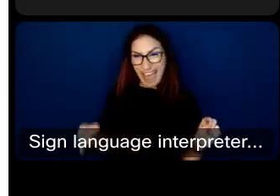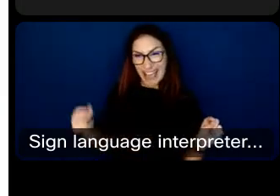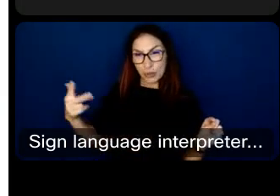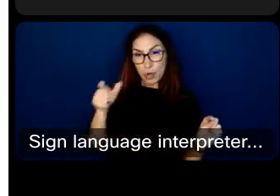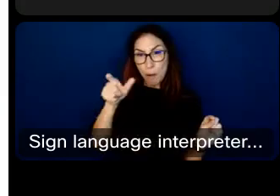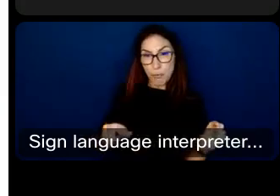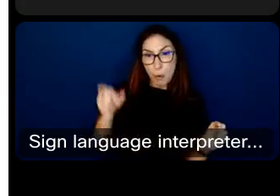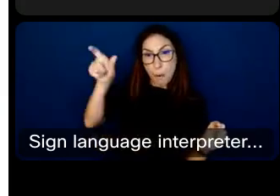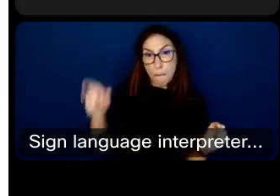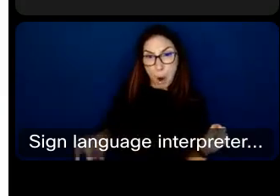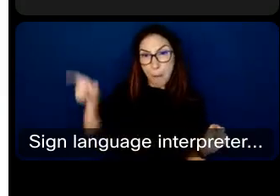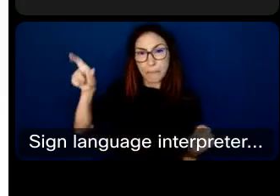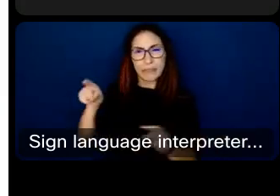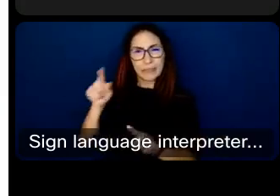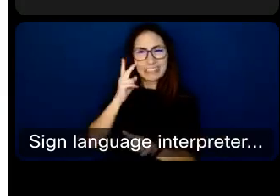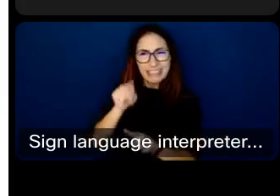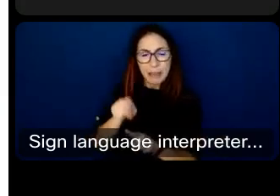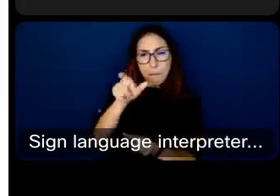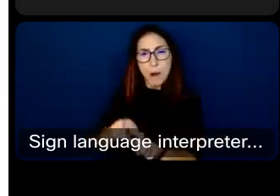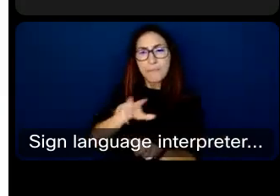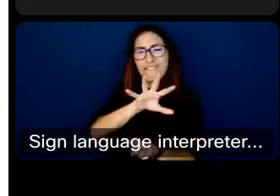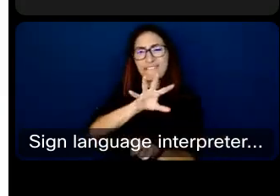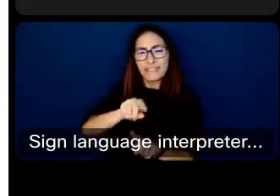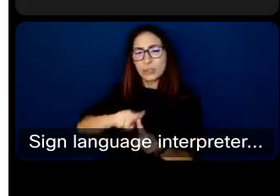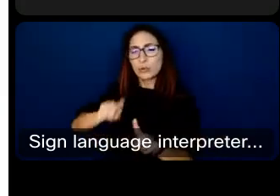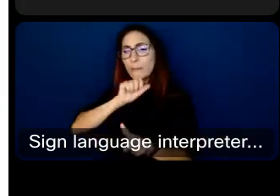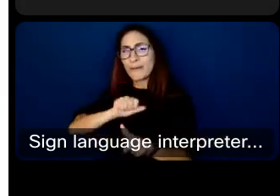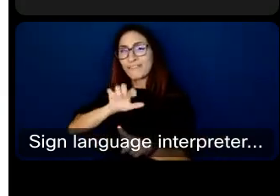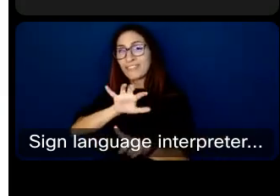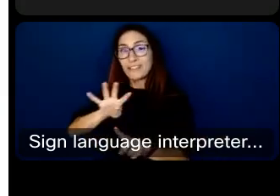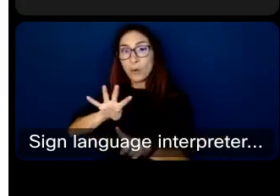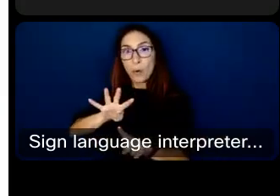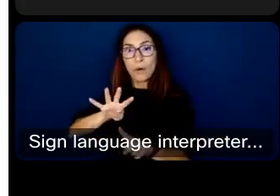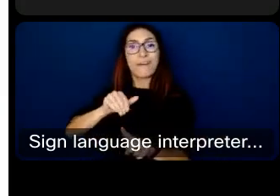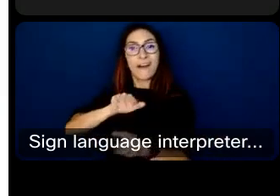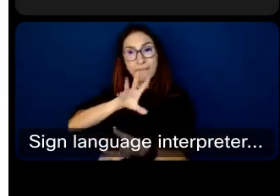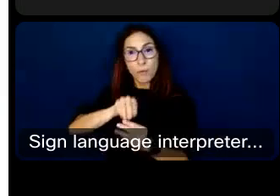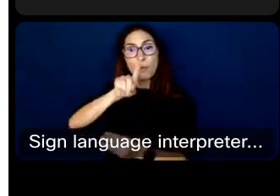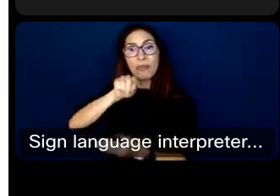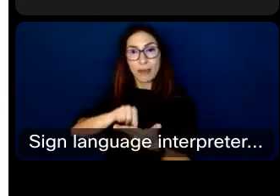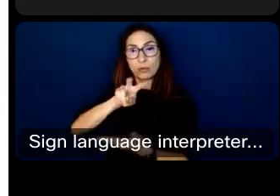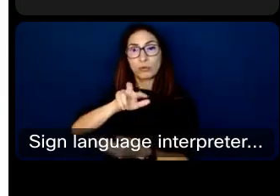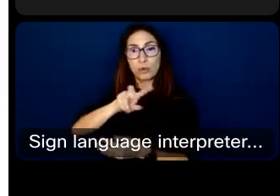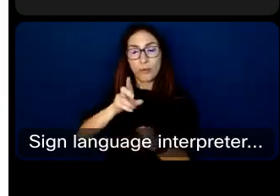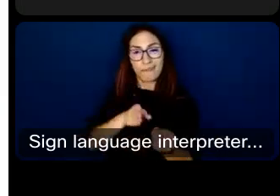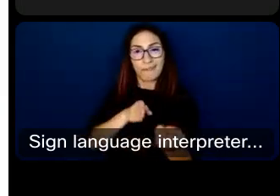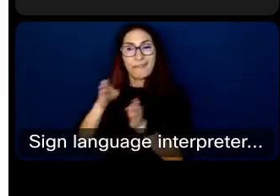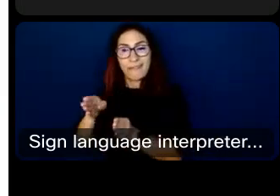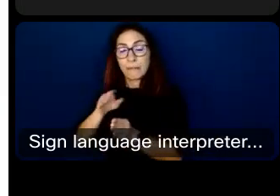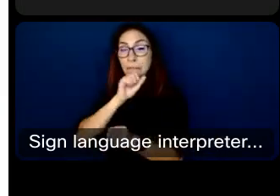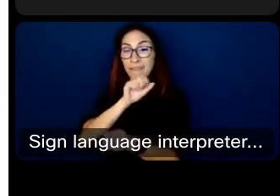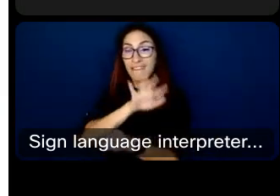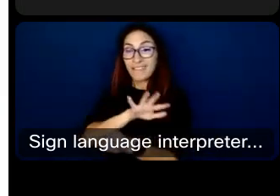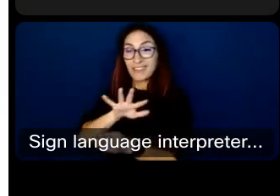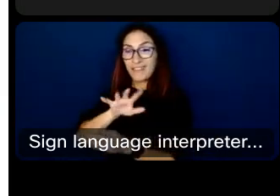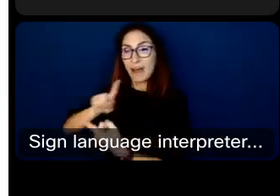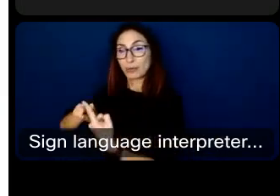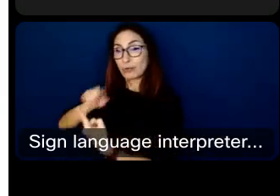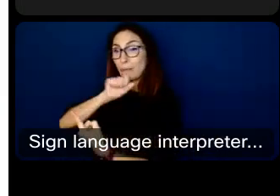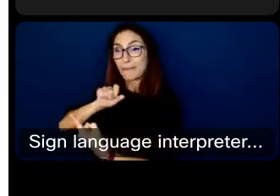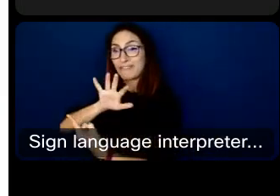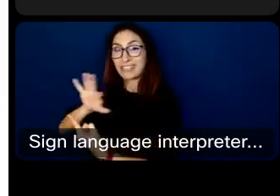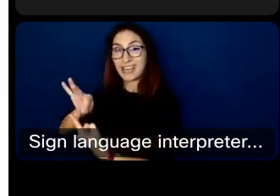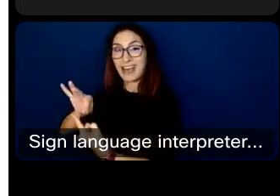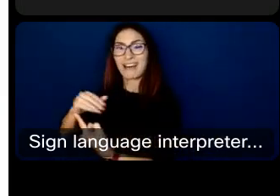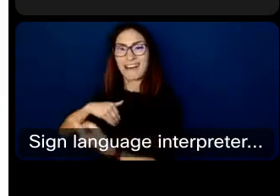54 at 1,231. Folks 55 to 59 representing 1,364 people, and